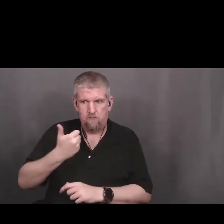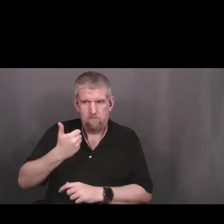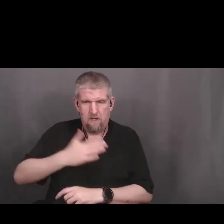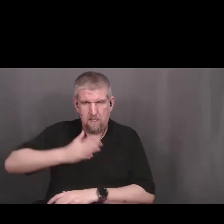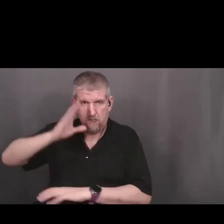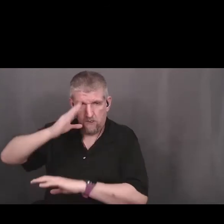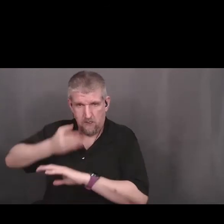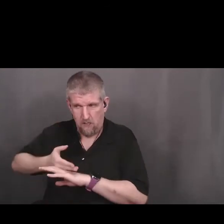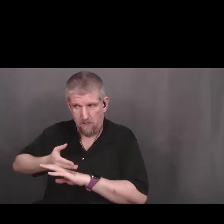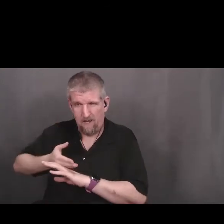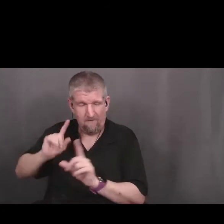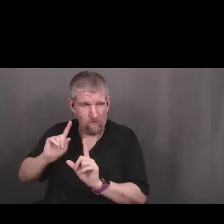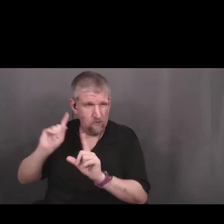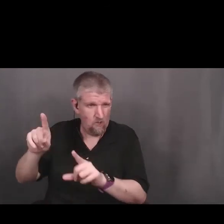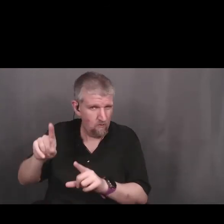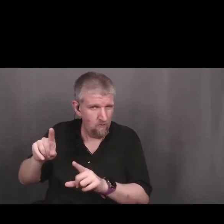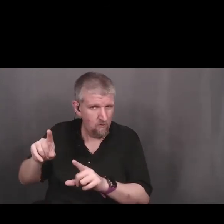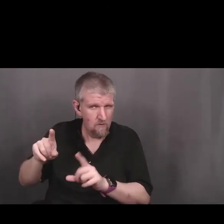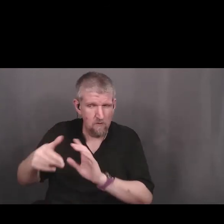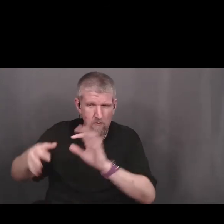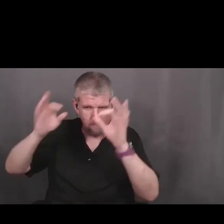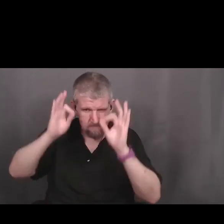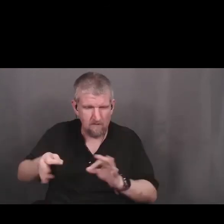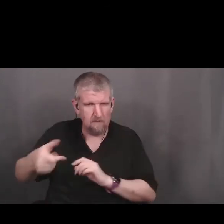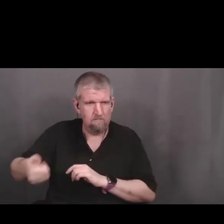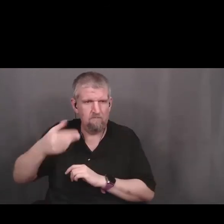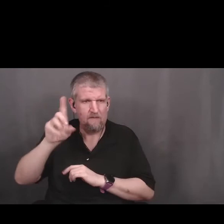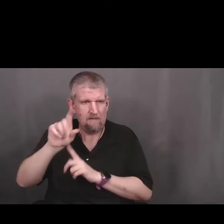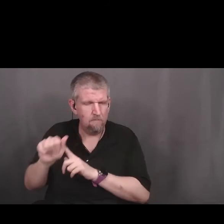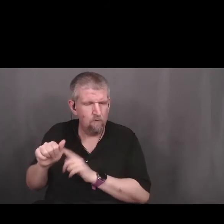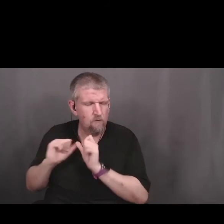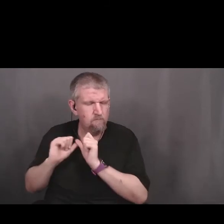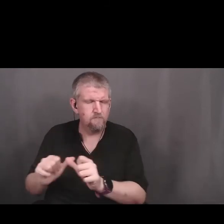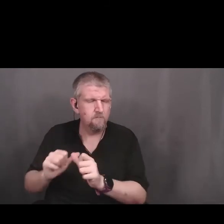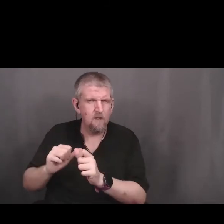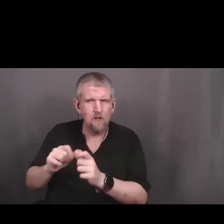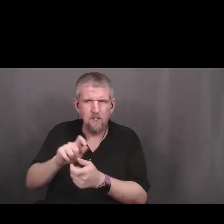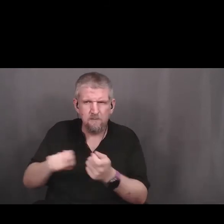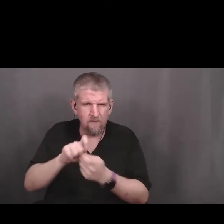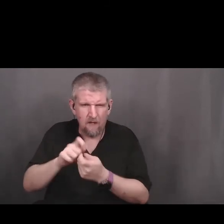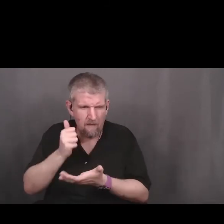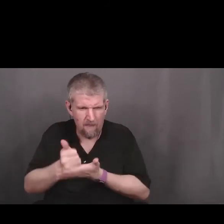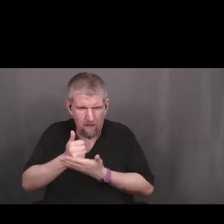declared disabled to continue benefits or is there any program that helps us in that?